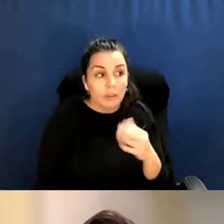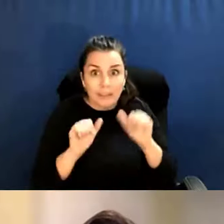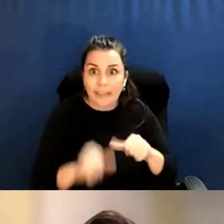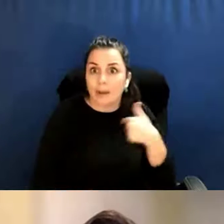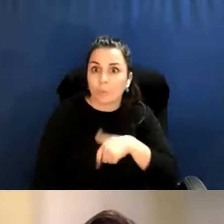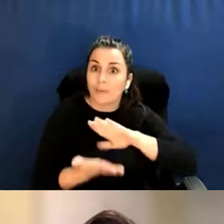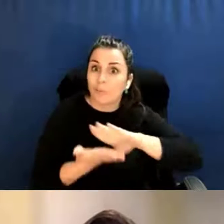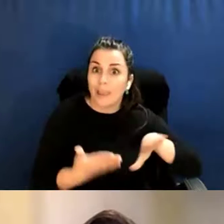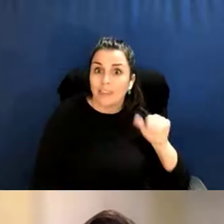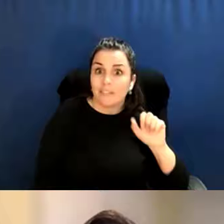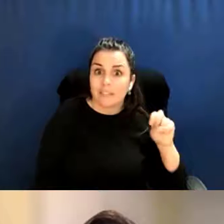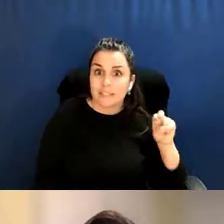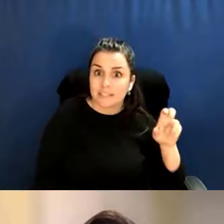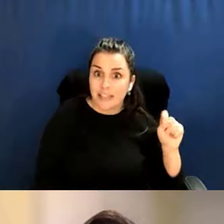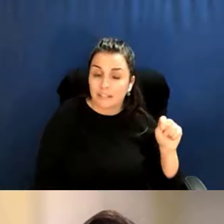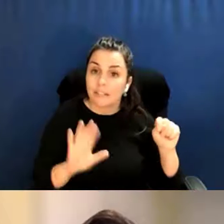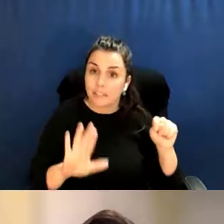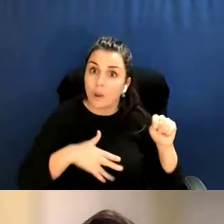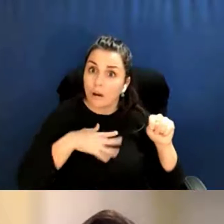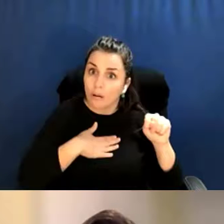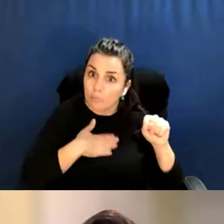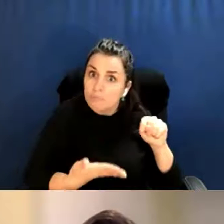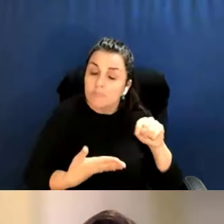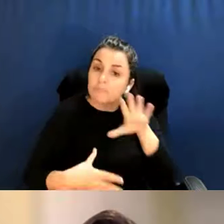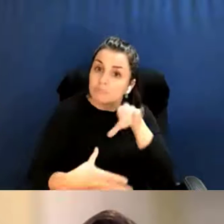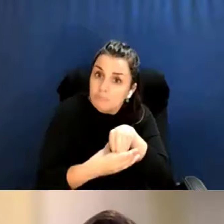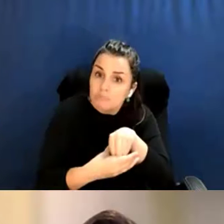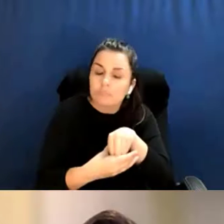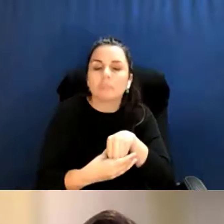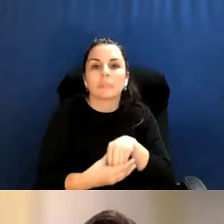But if sure of that, basically assent is required,